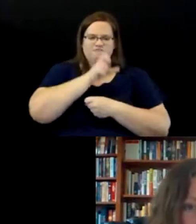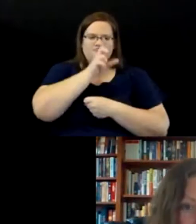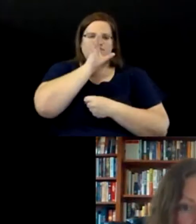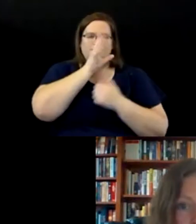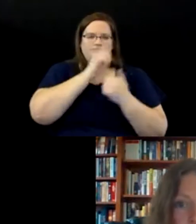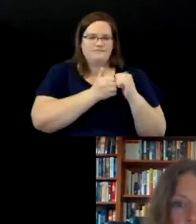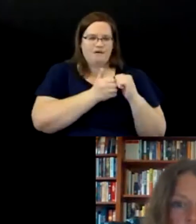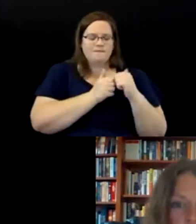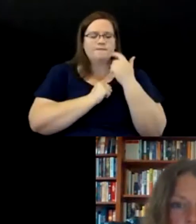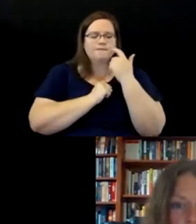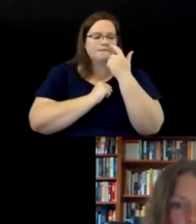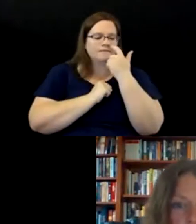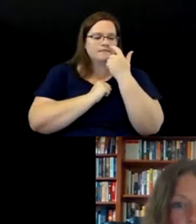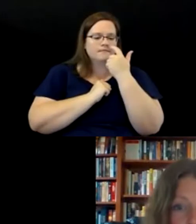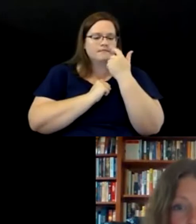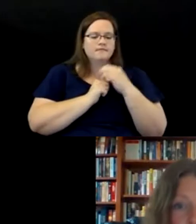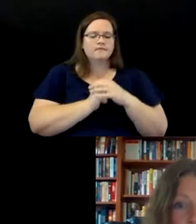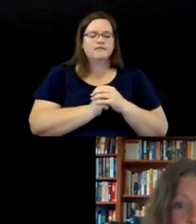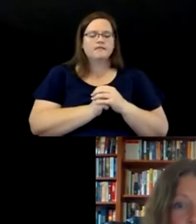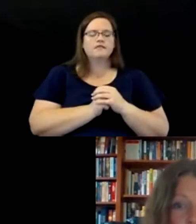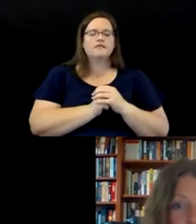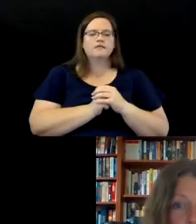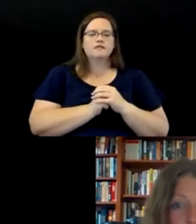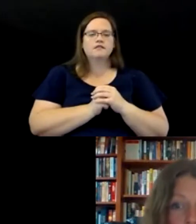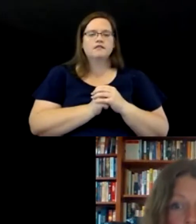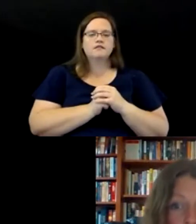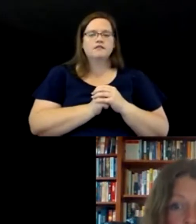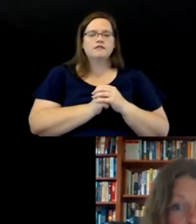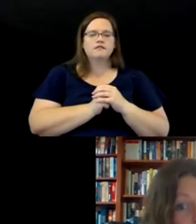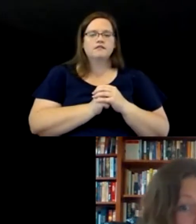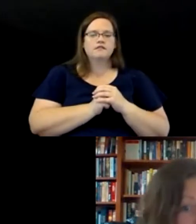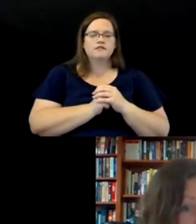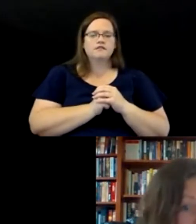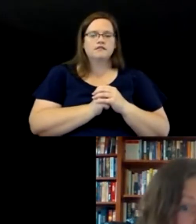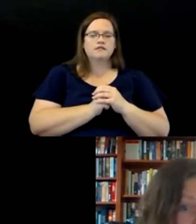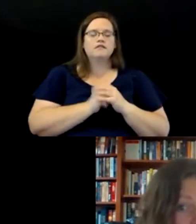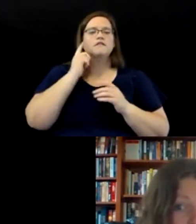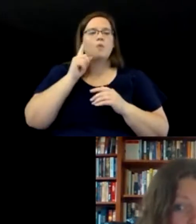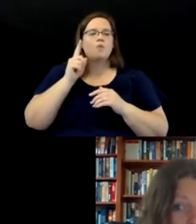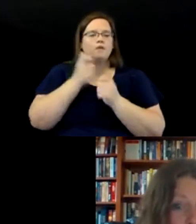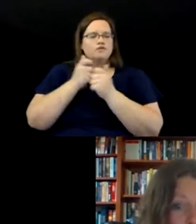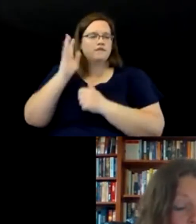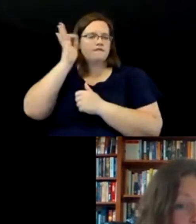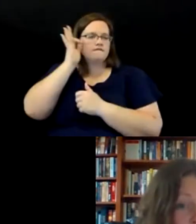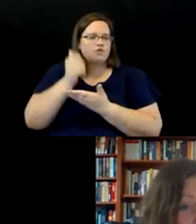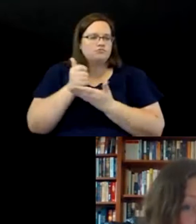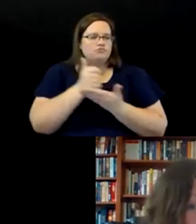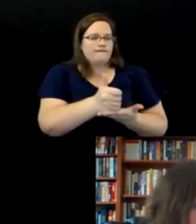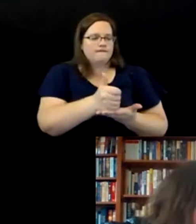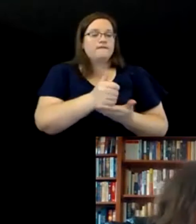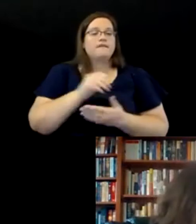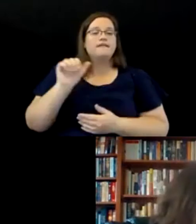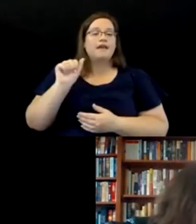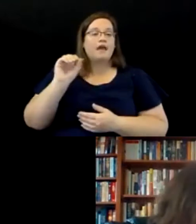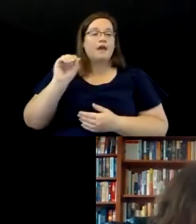known, for each of the federal relief programs. So AOE is working hard to